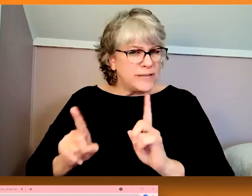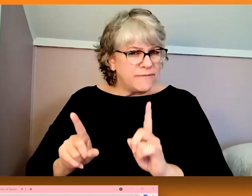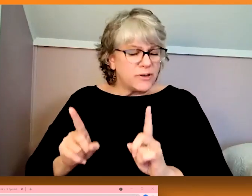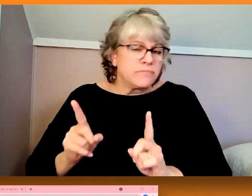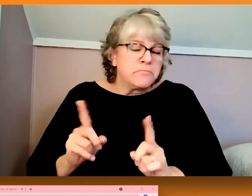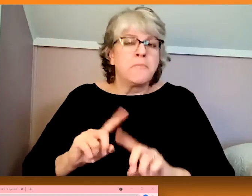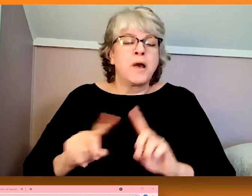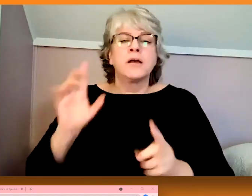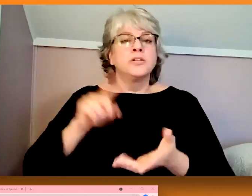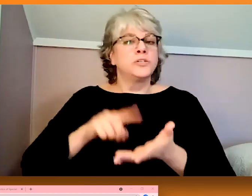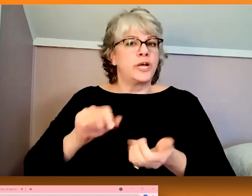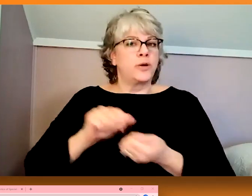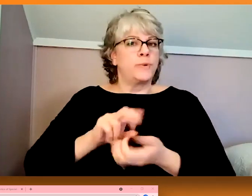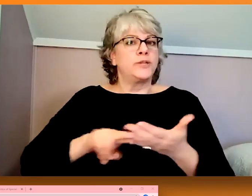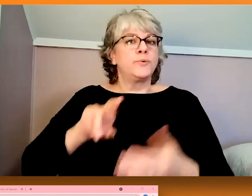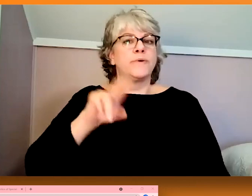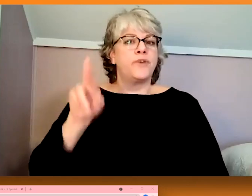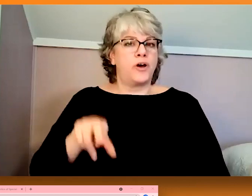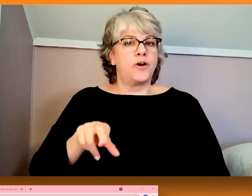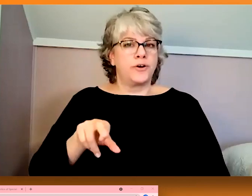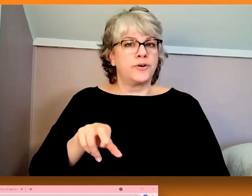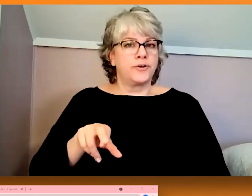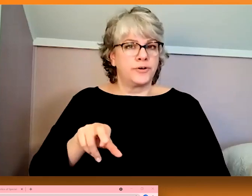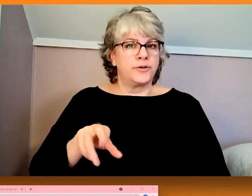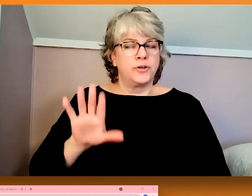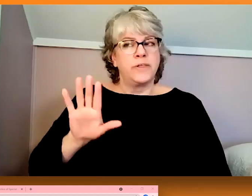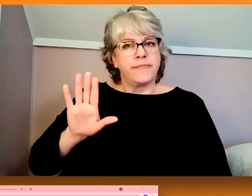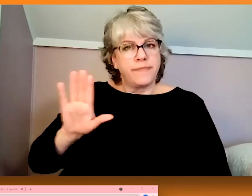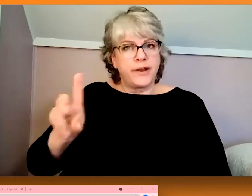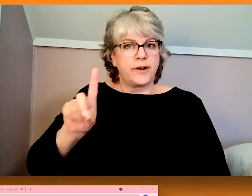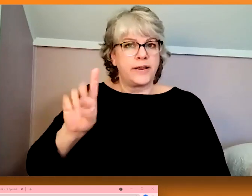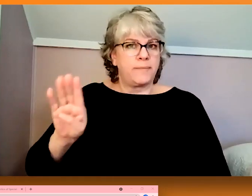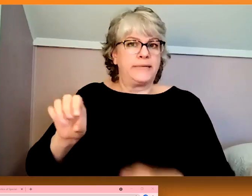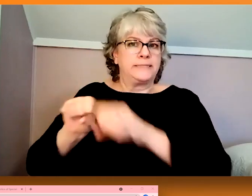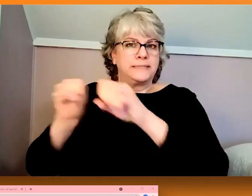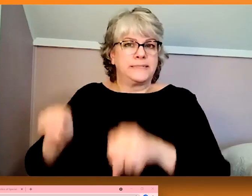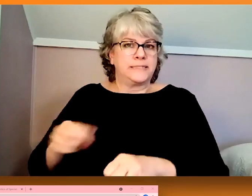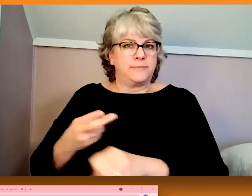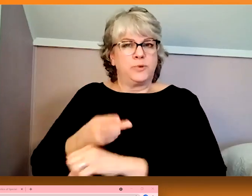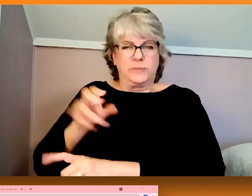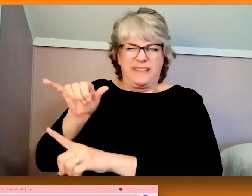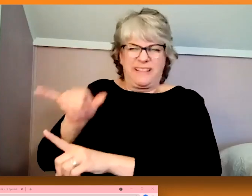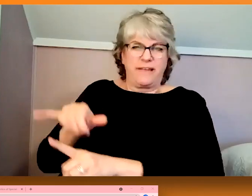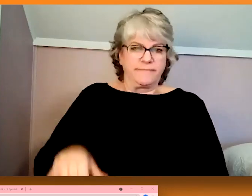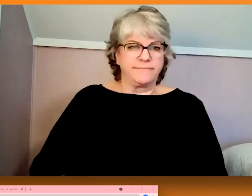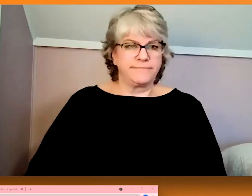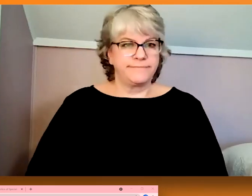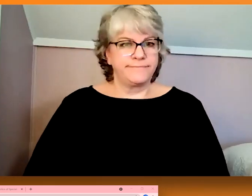but, yes, check with U of R and use the system that they have.